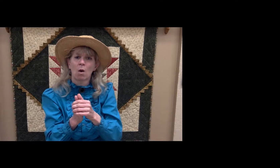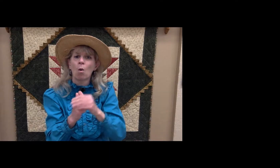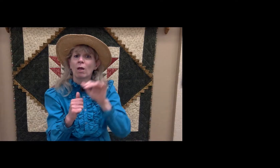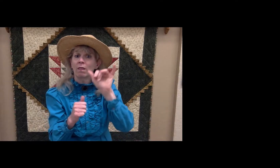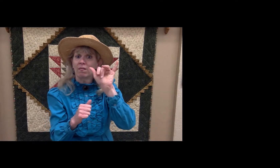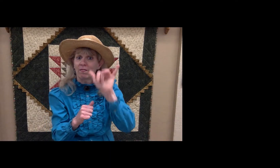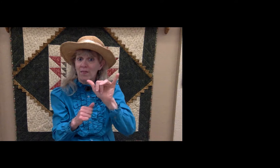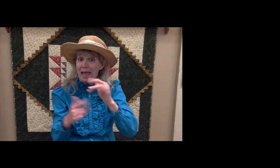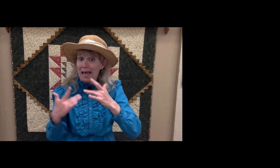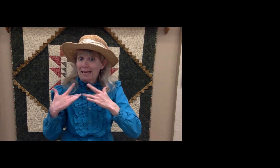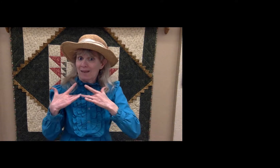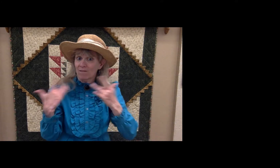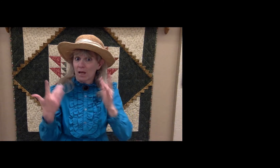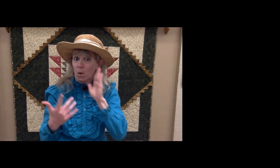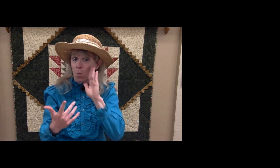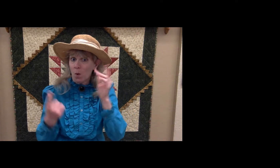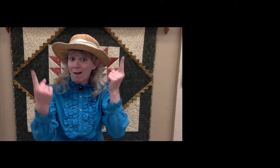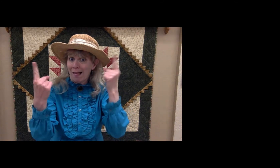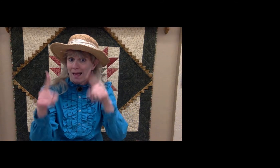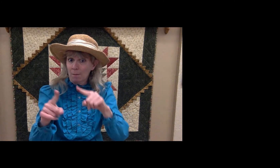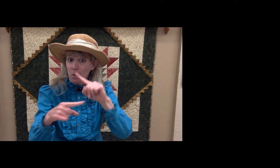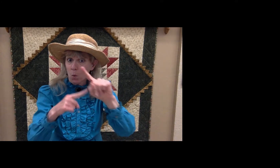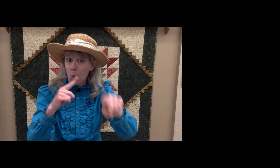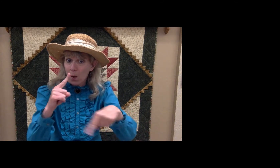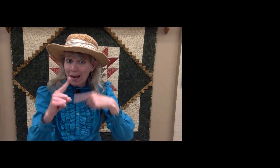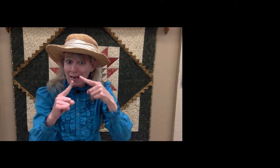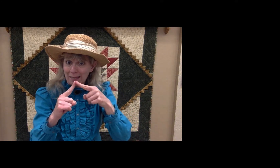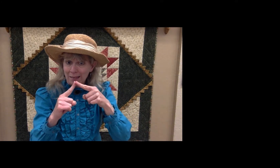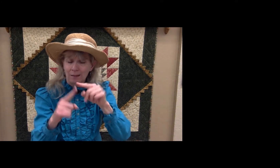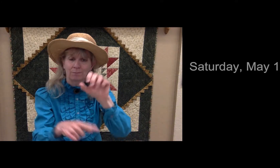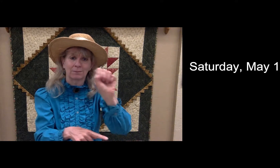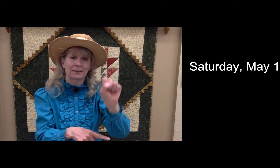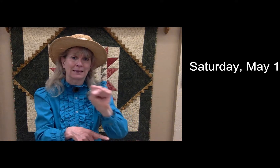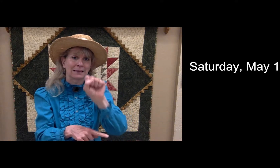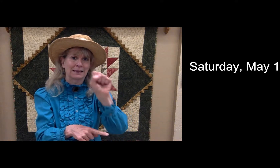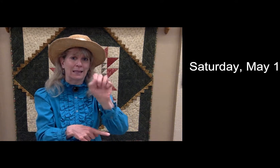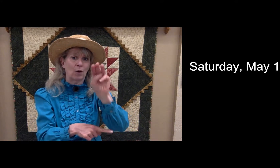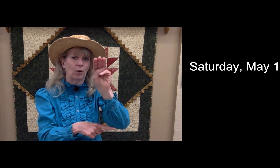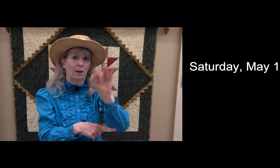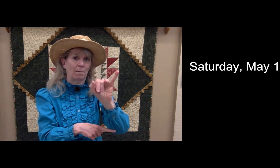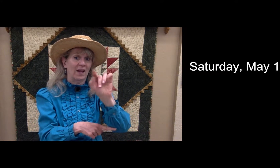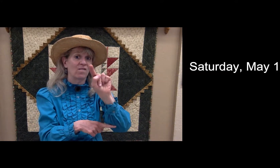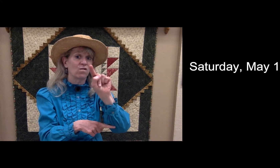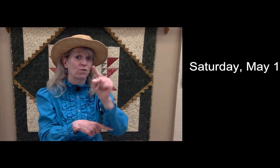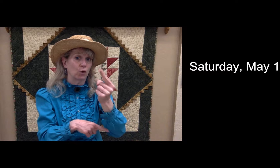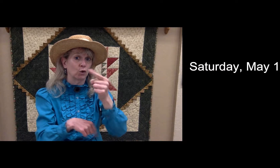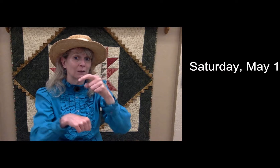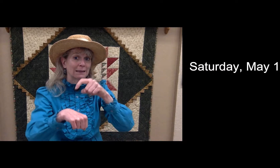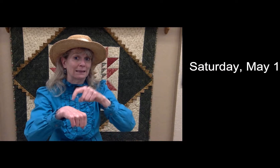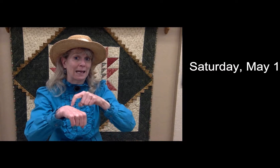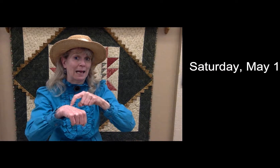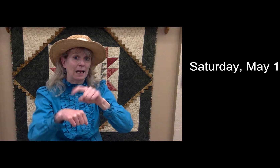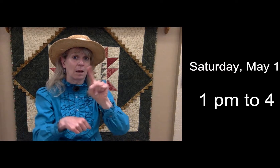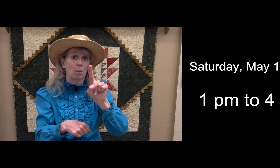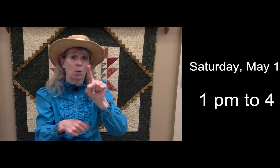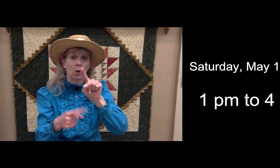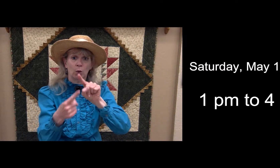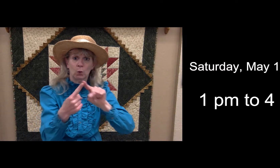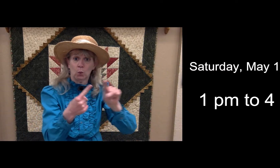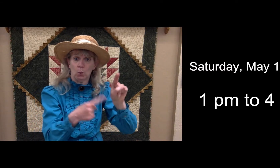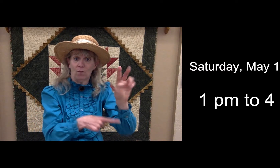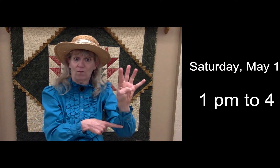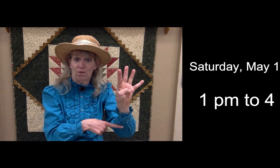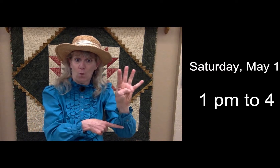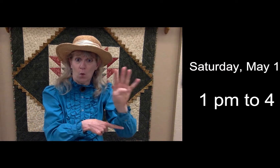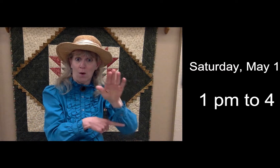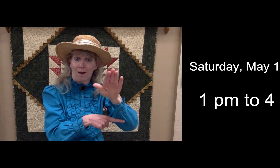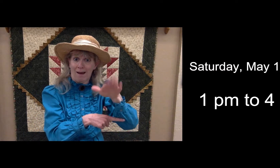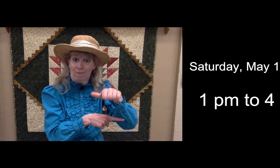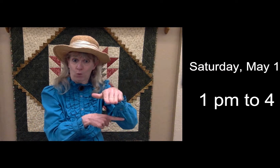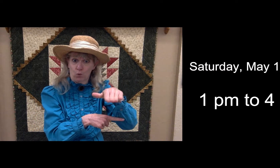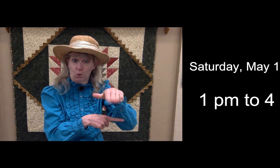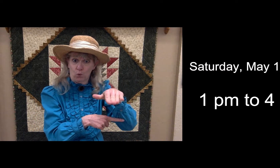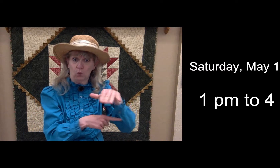That event will happen on Saturday, May 1, 2021 from 1 pm to 4 pm.